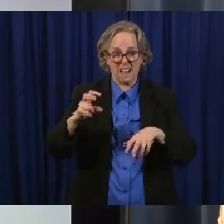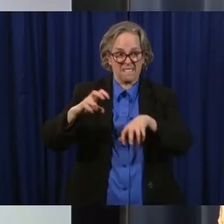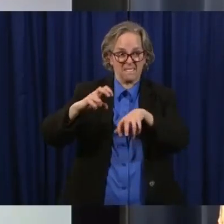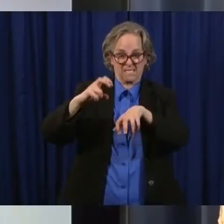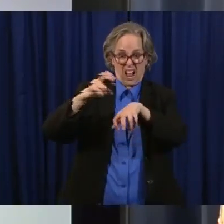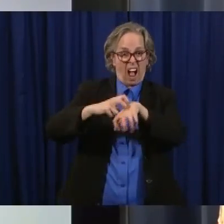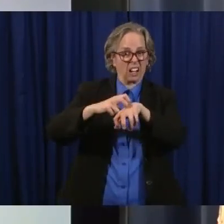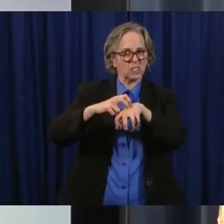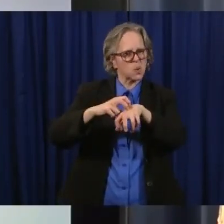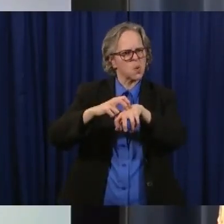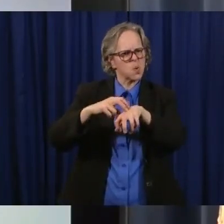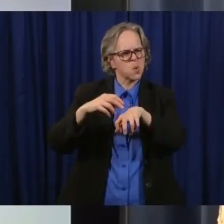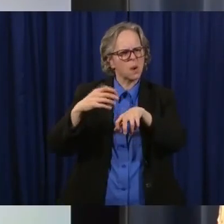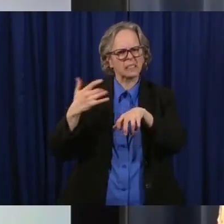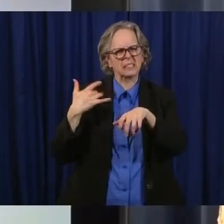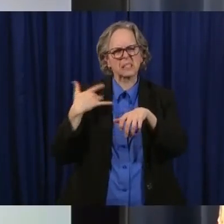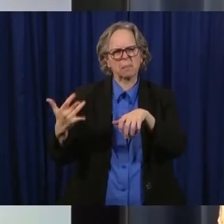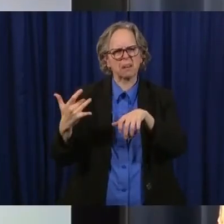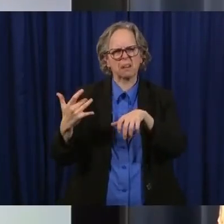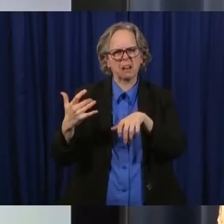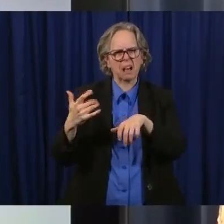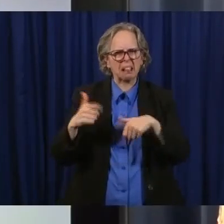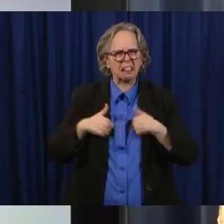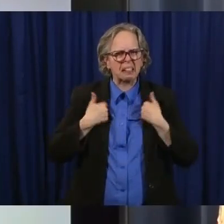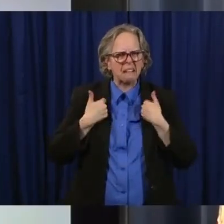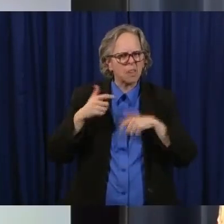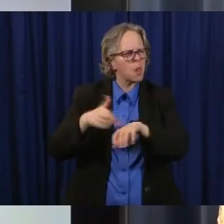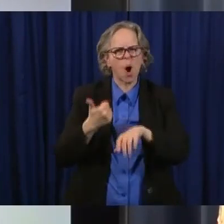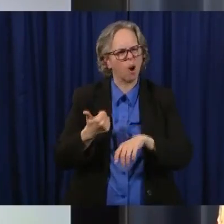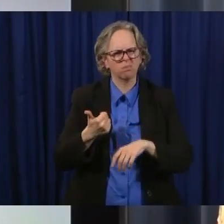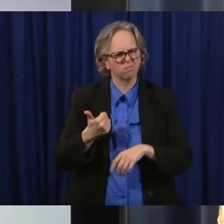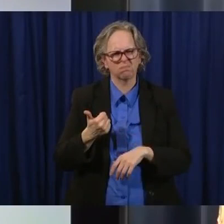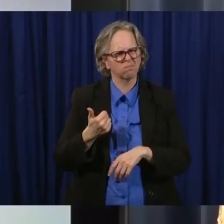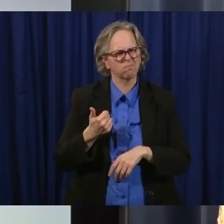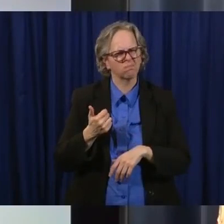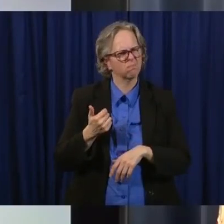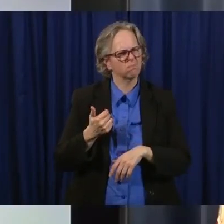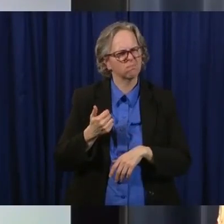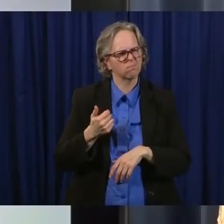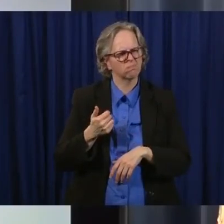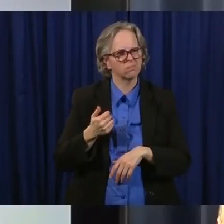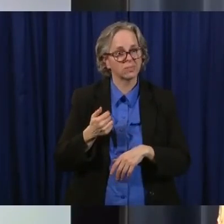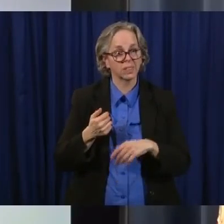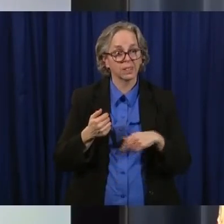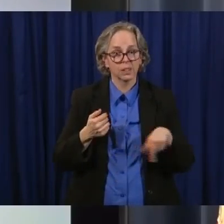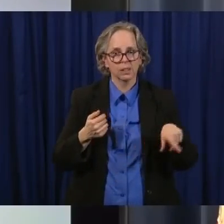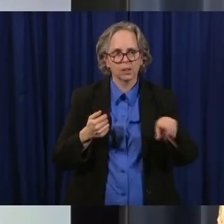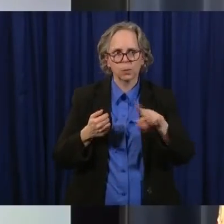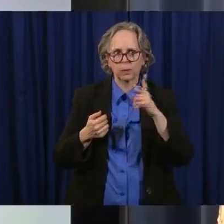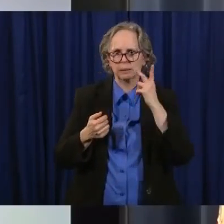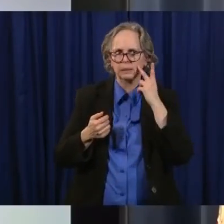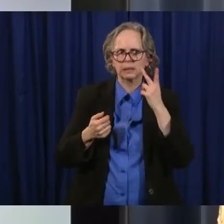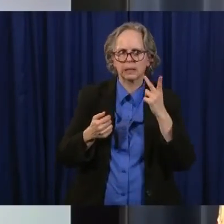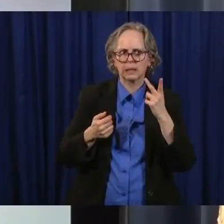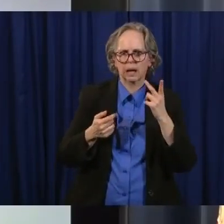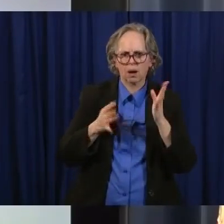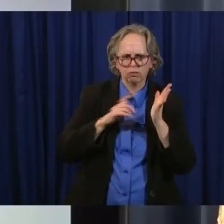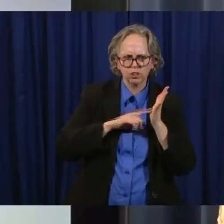ALONE, YOU DON'T DO ANYTHING TO IT? IT'S GOING TO DIE OF ITS OWN LIFECYCLE BECAUSE A VIRUS